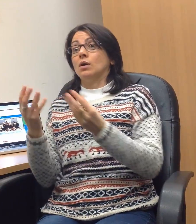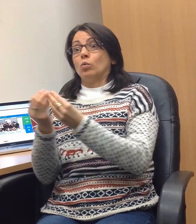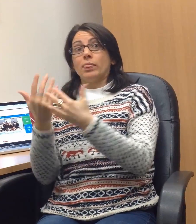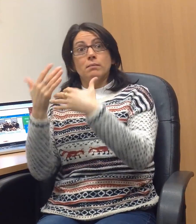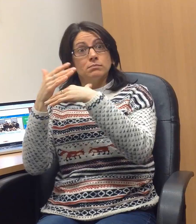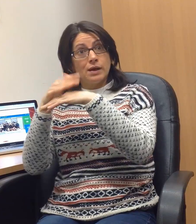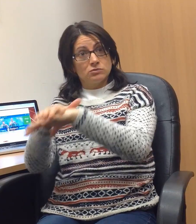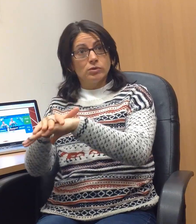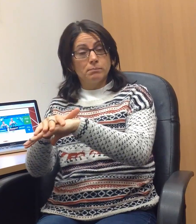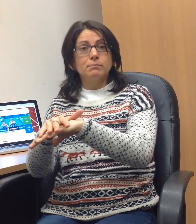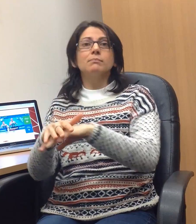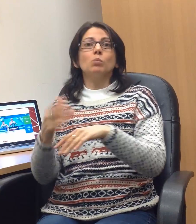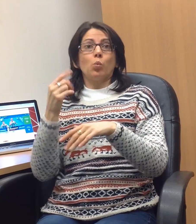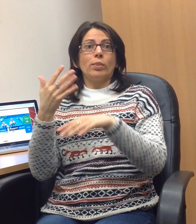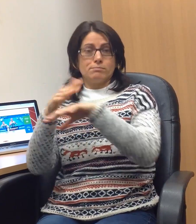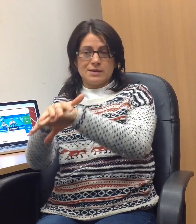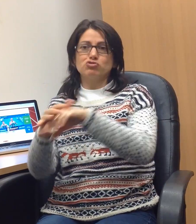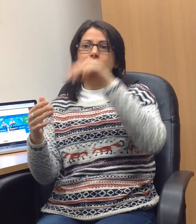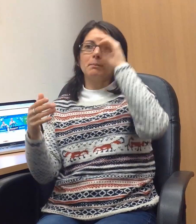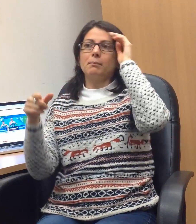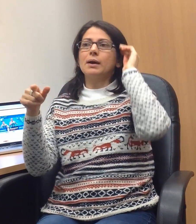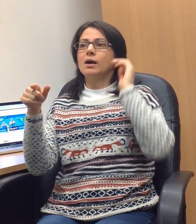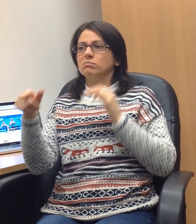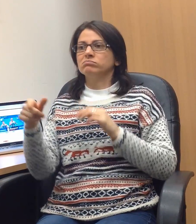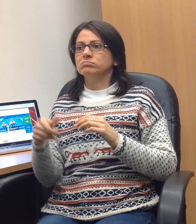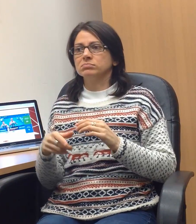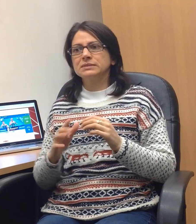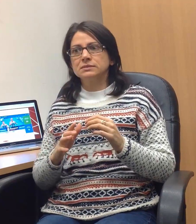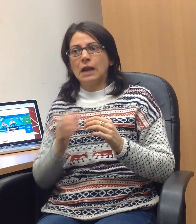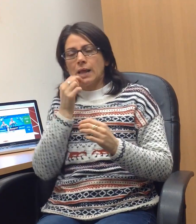With mainstream sport it is a little bit of a challenge